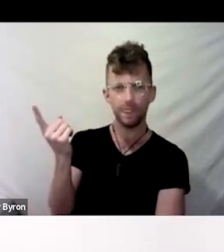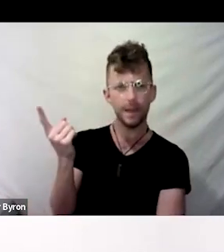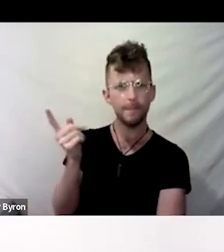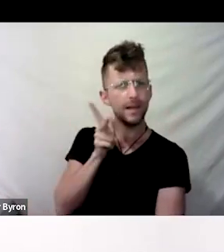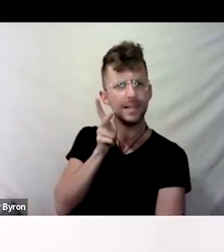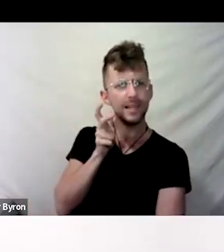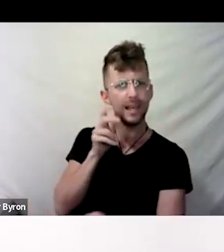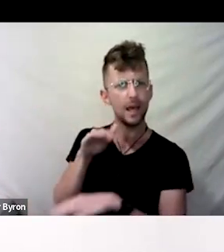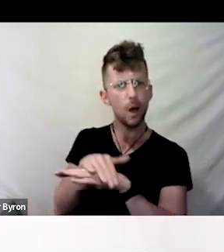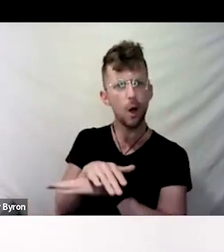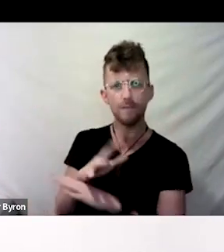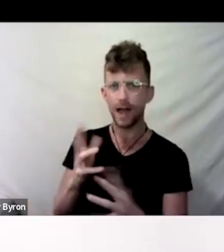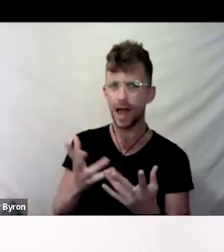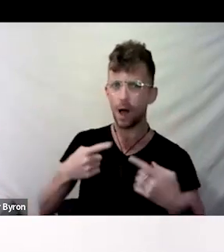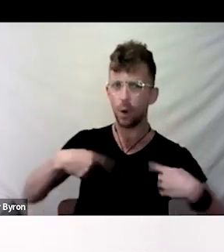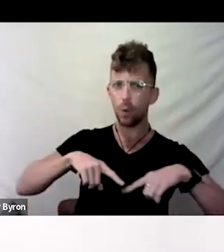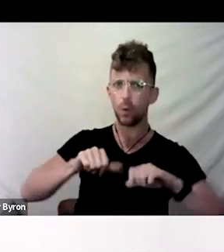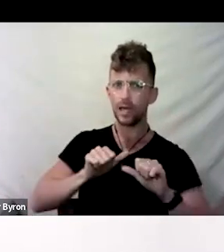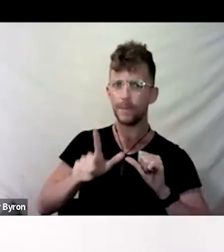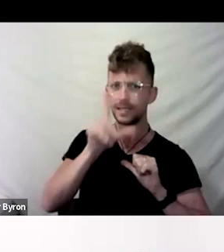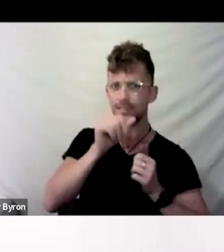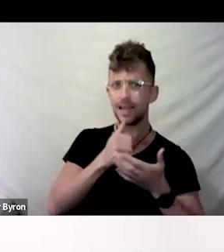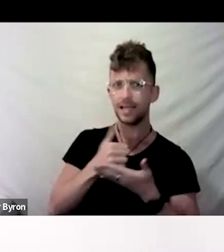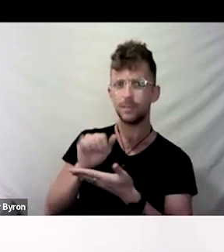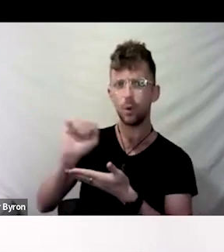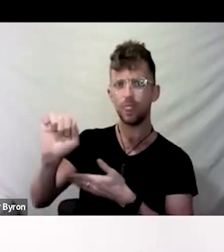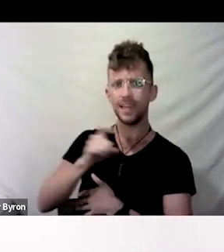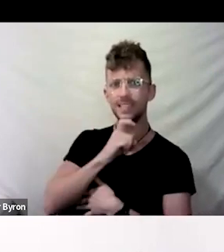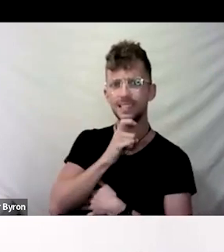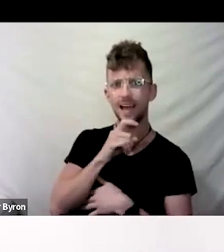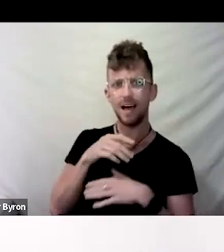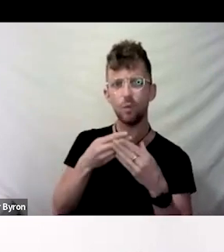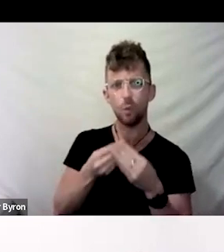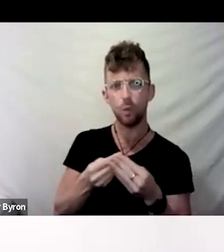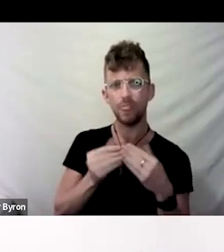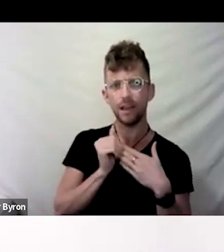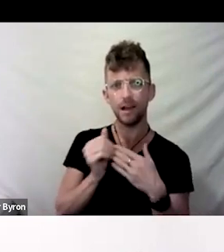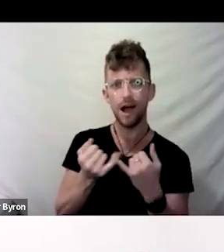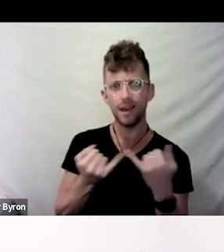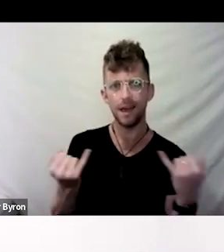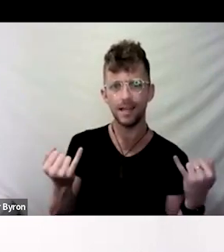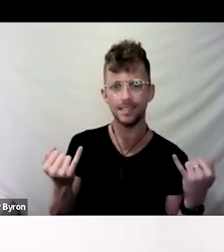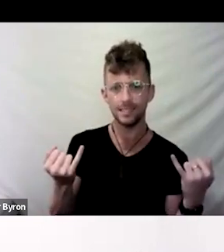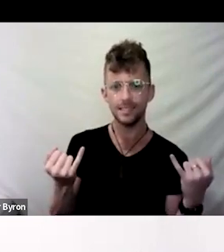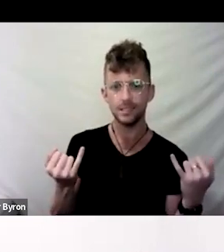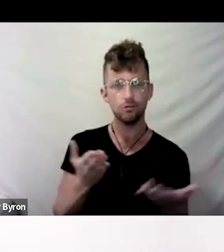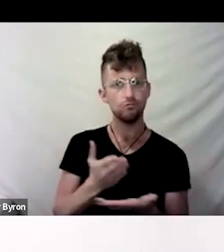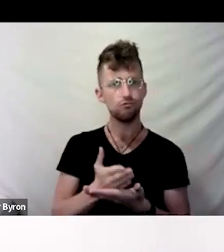how we would be able to best support their staff to, know with the guidelines, because ultimately the goal that we had for the guidelines,